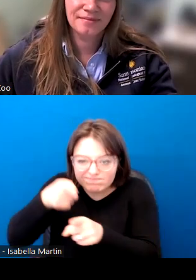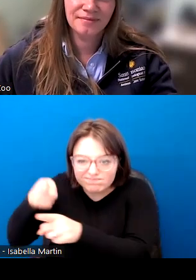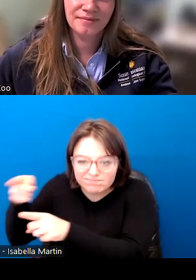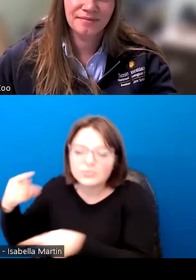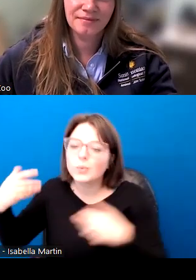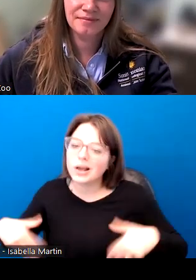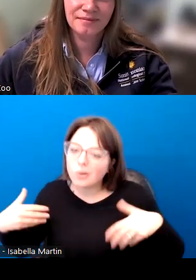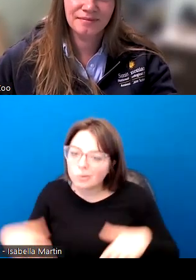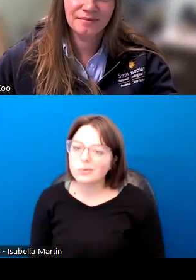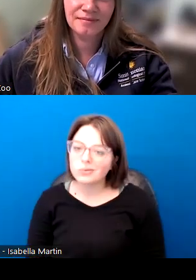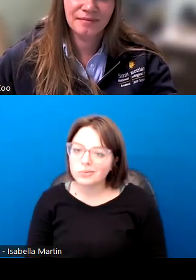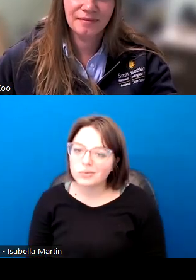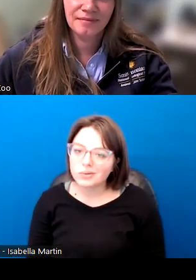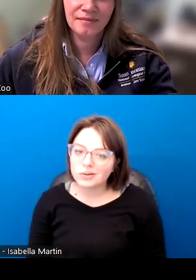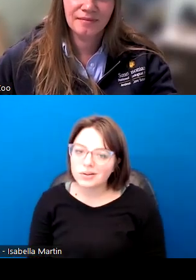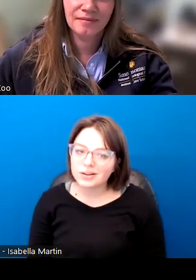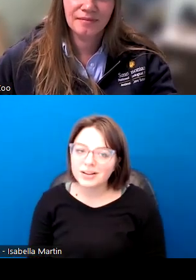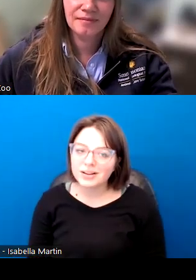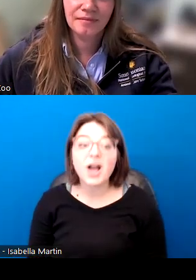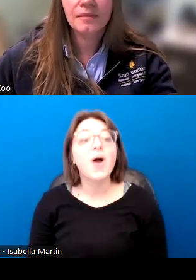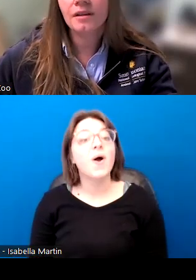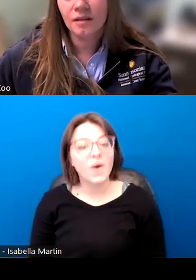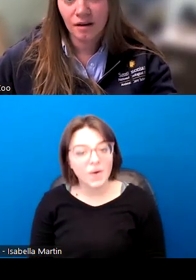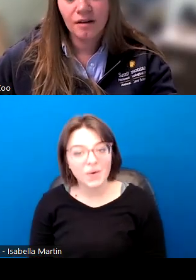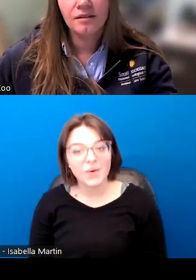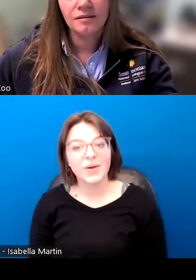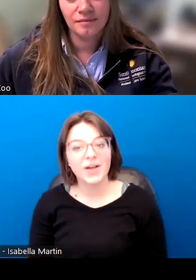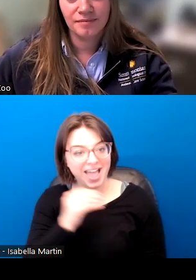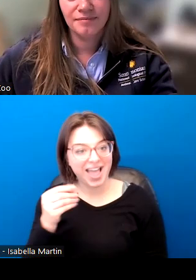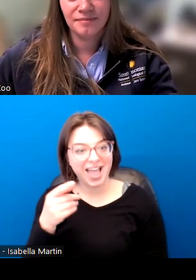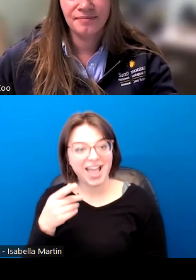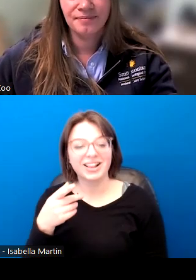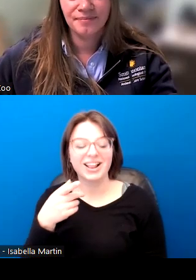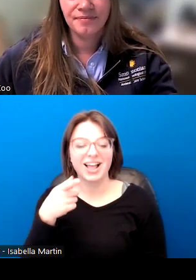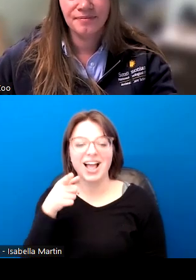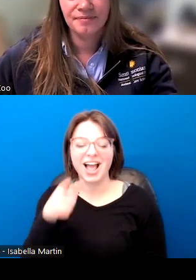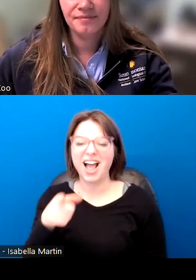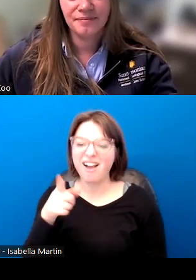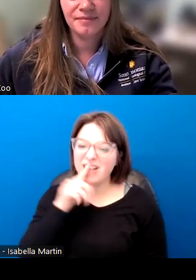looks pretty similar to their uh rabbits diet with the amount of greens and pepper hay and pellets.